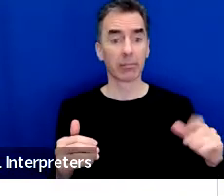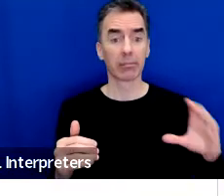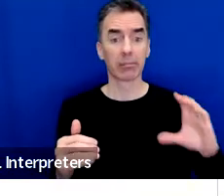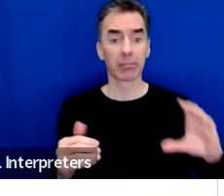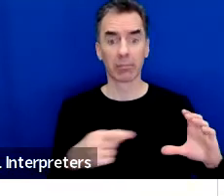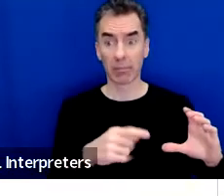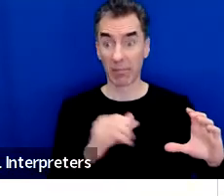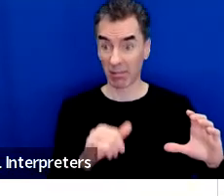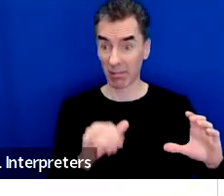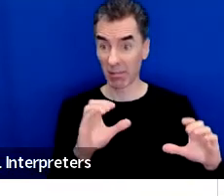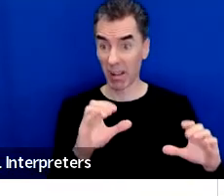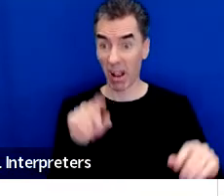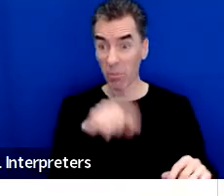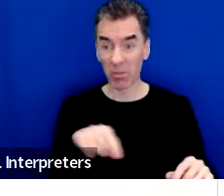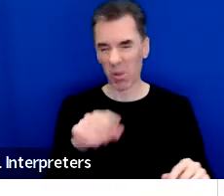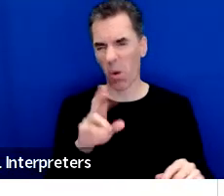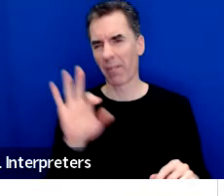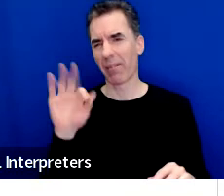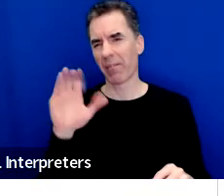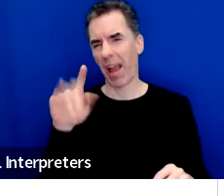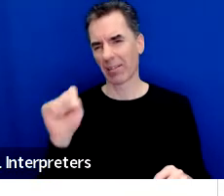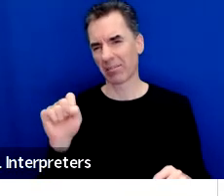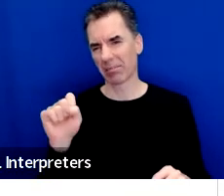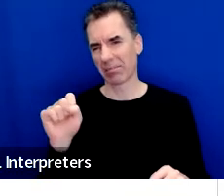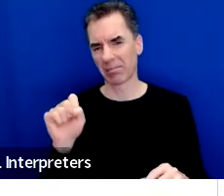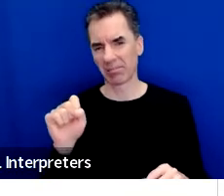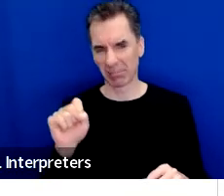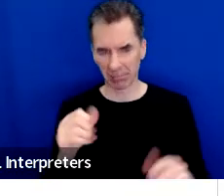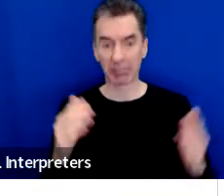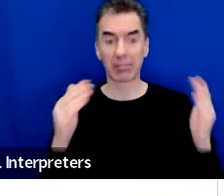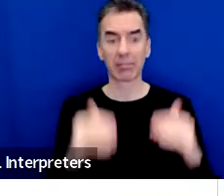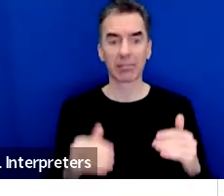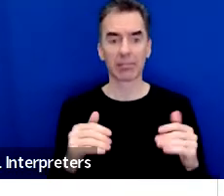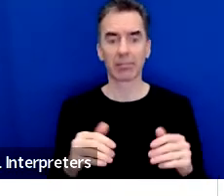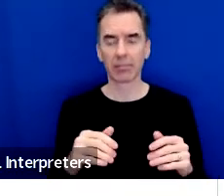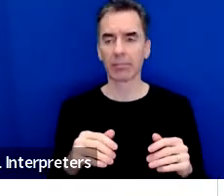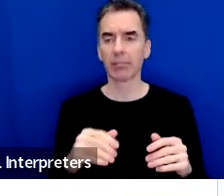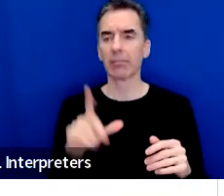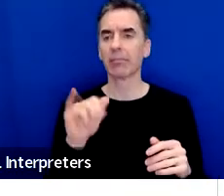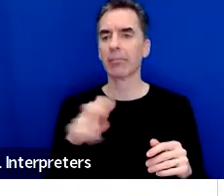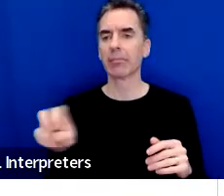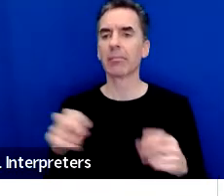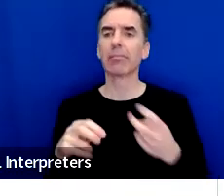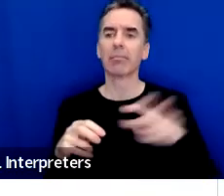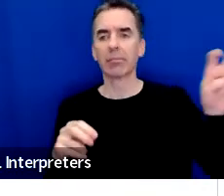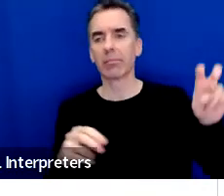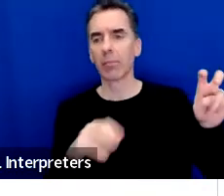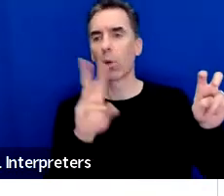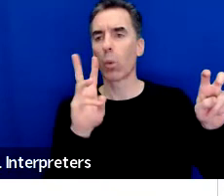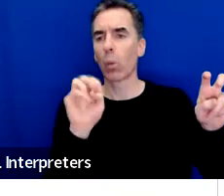This is just facts right here. And then this actually links out to a website. And again, this can't be copyrighted.